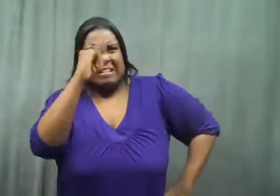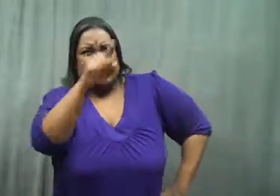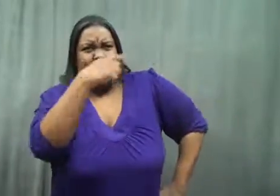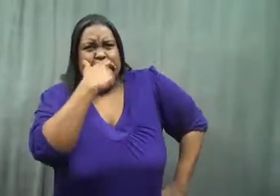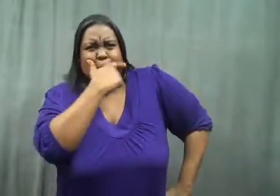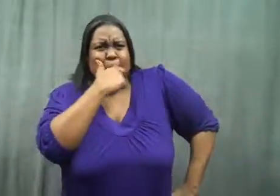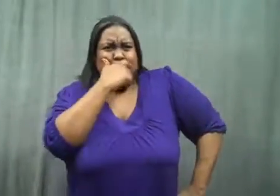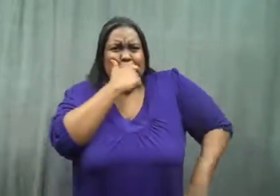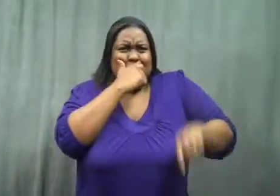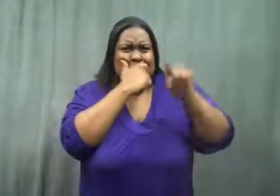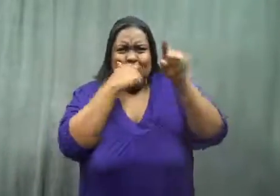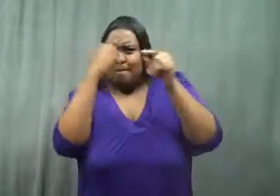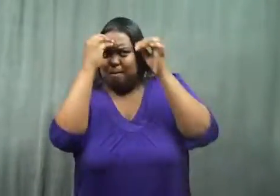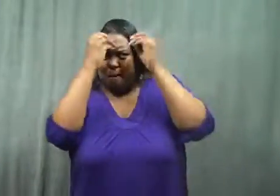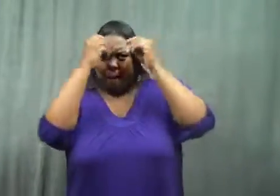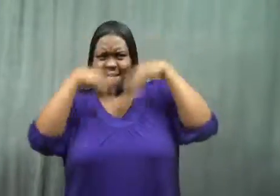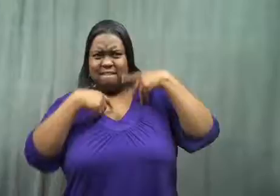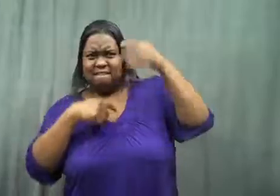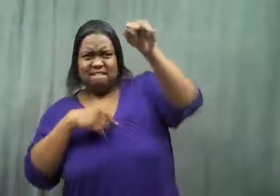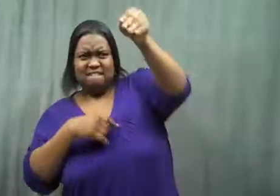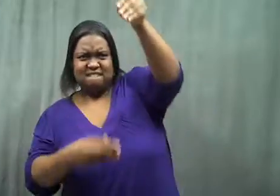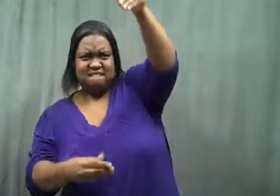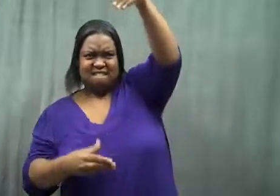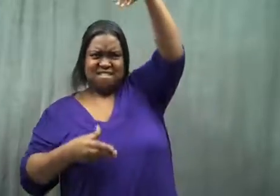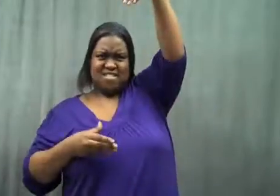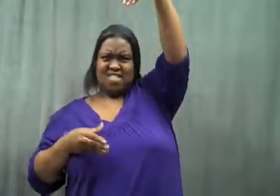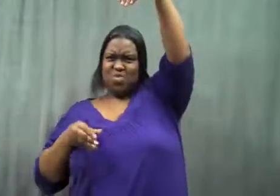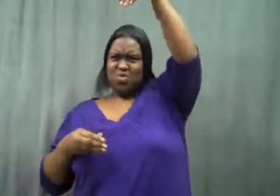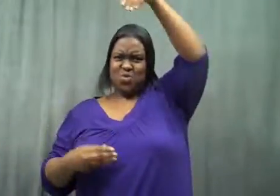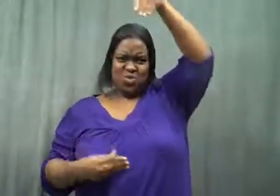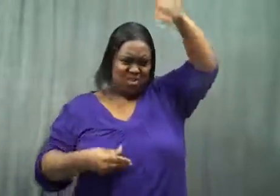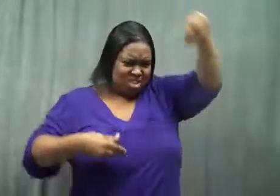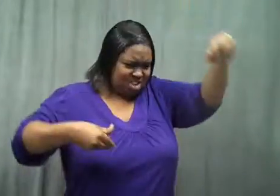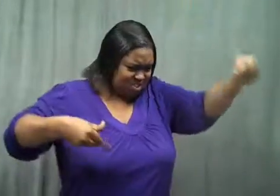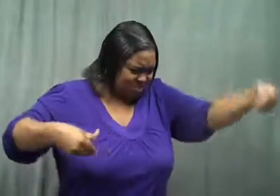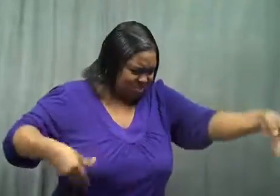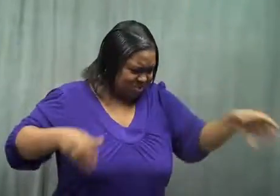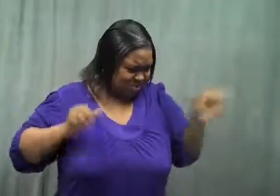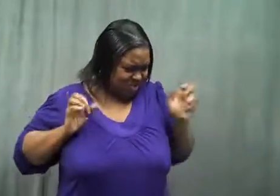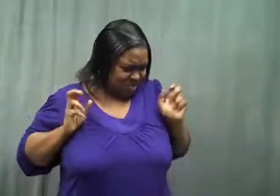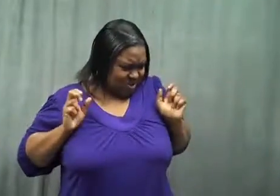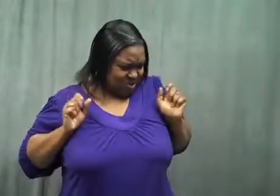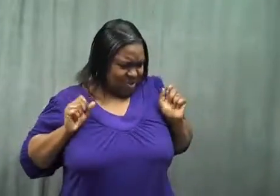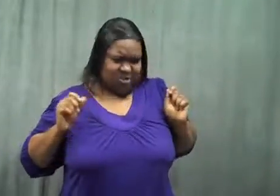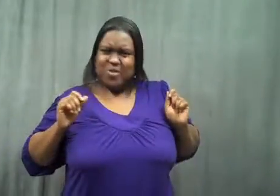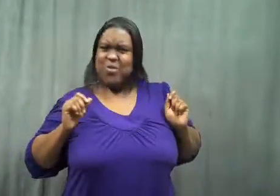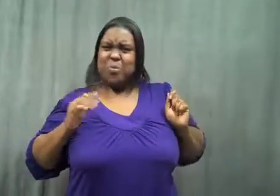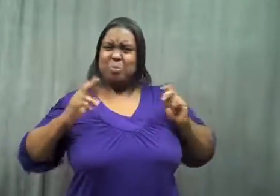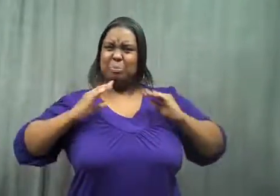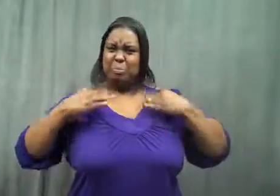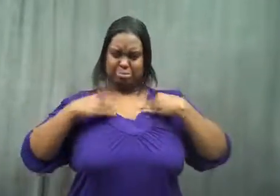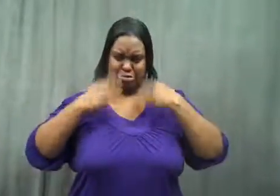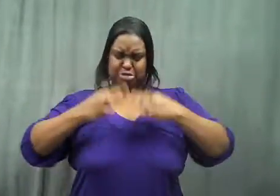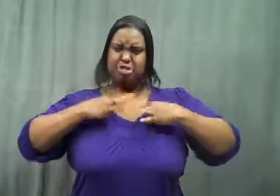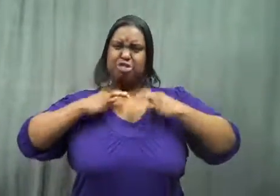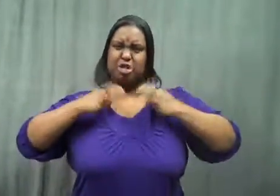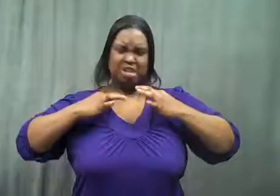I took it out. It had a shirt with it.